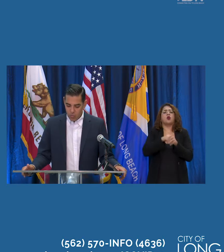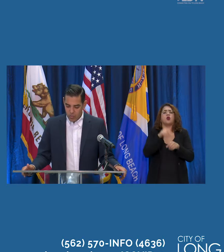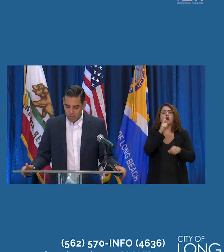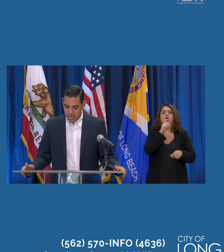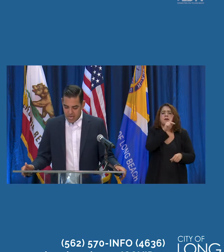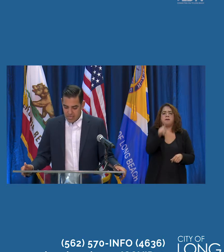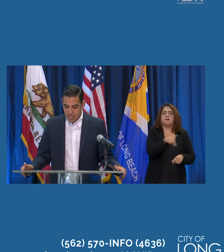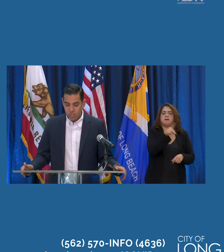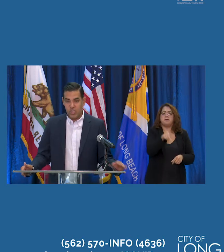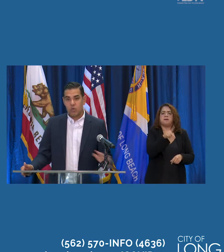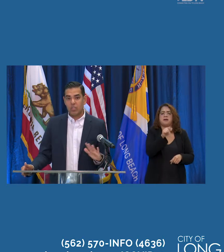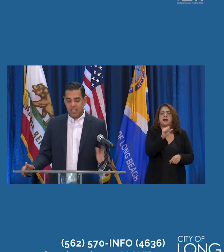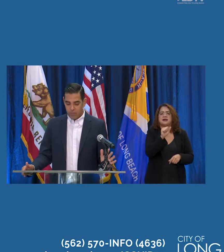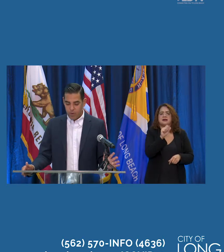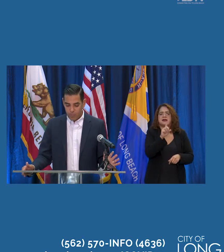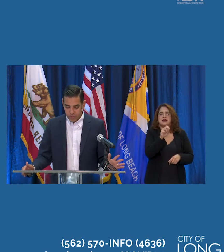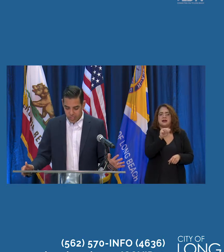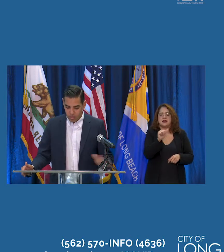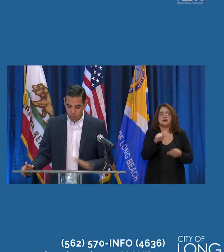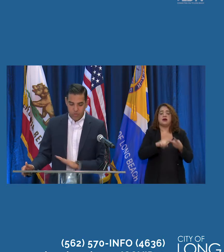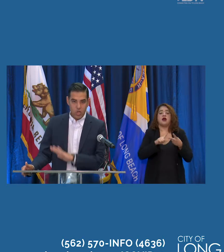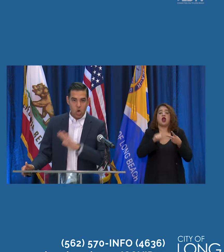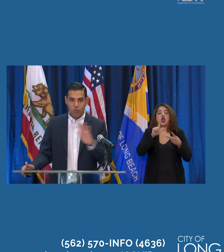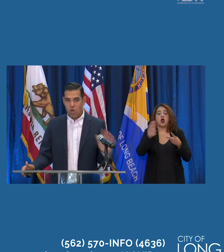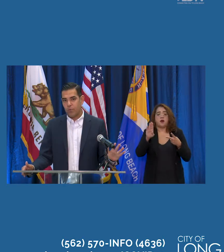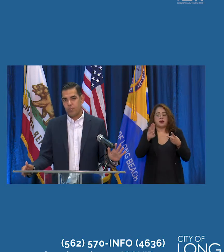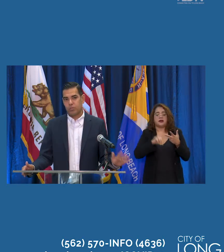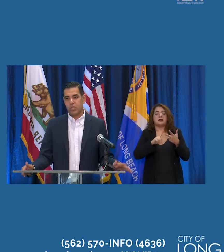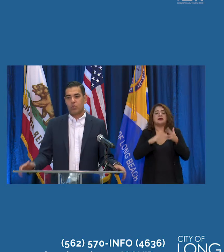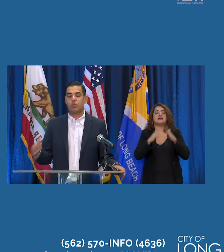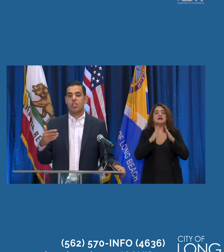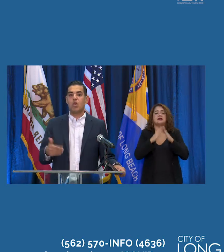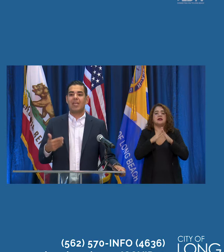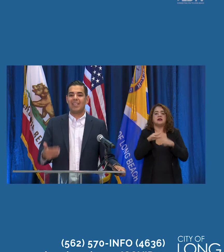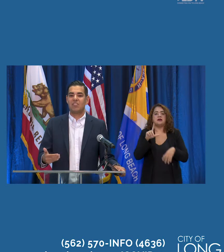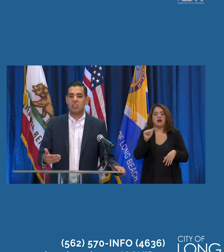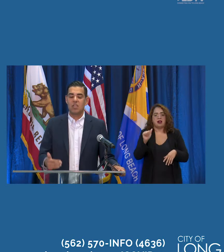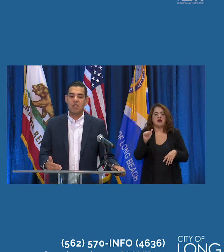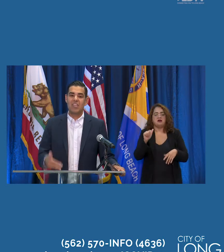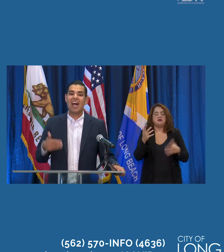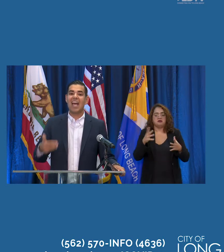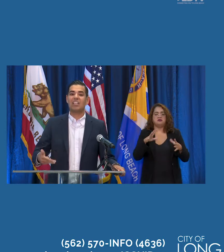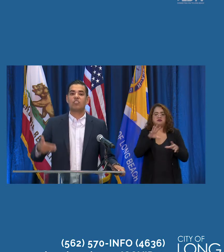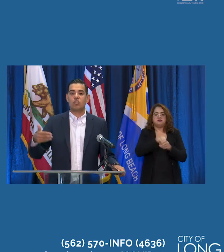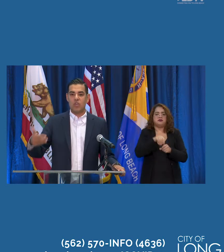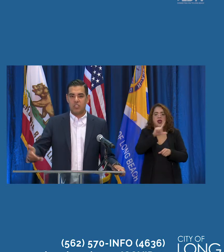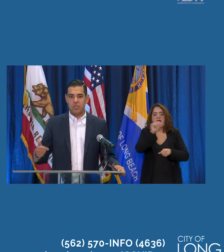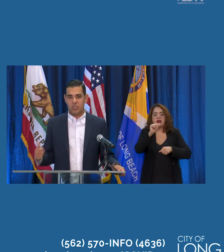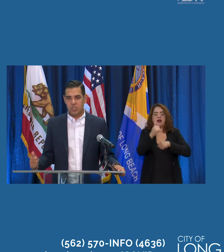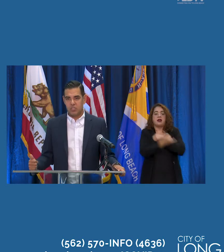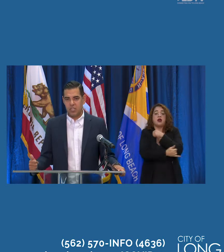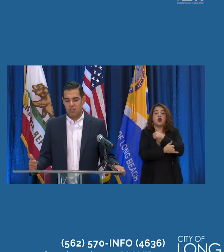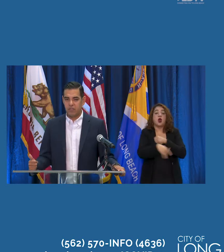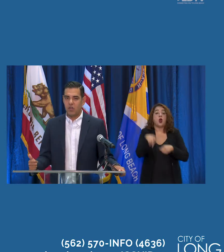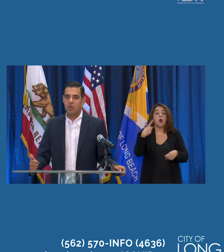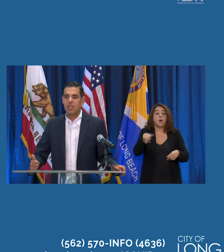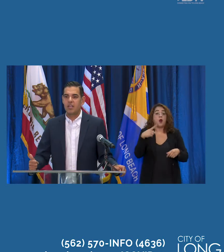we remain generally in the purple tier. We're in the overall purple tier which we know is the highest transmission tier so